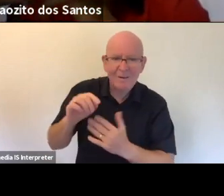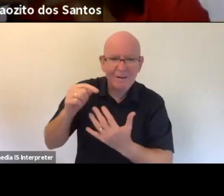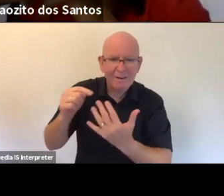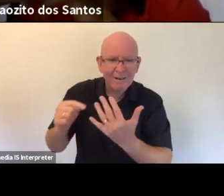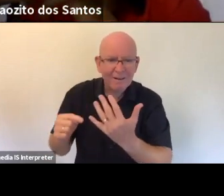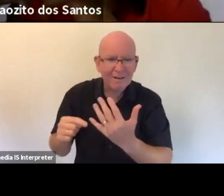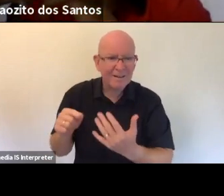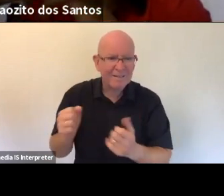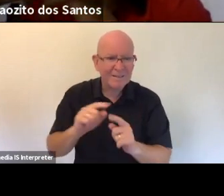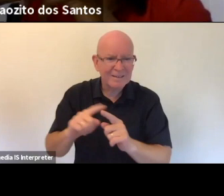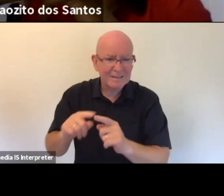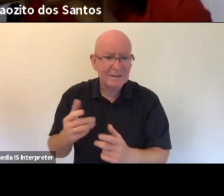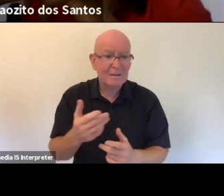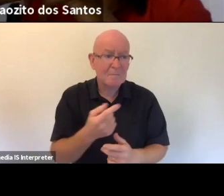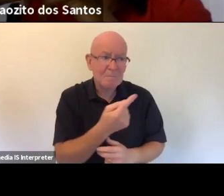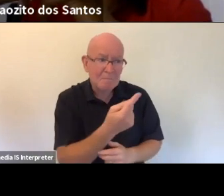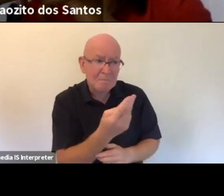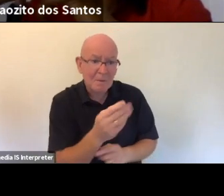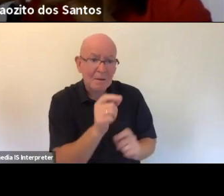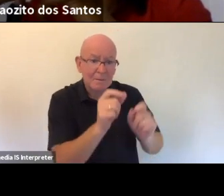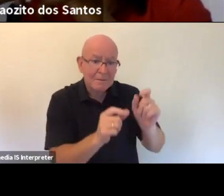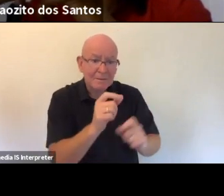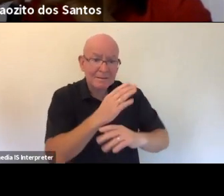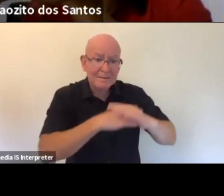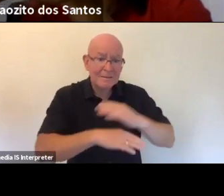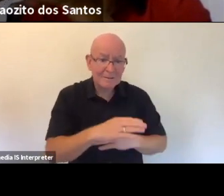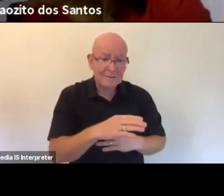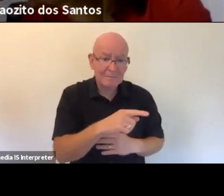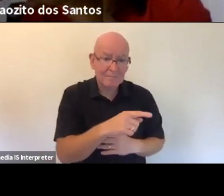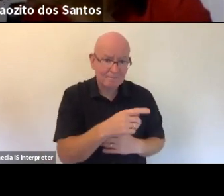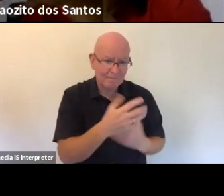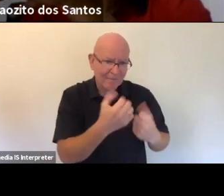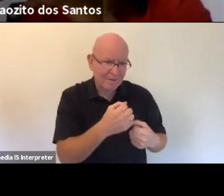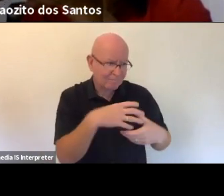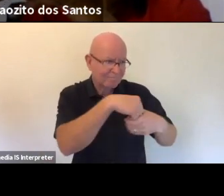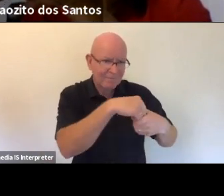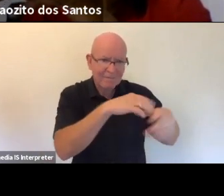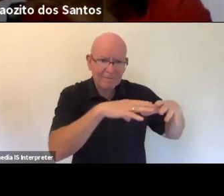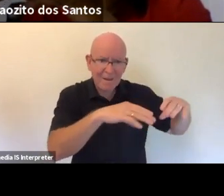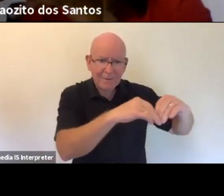So people with… have been… Sorry, excuse me.